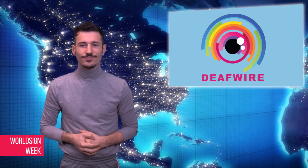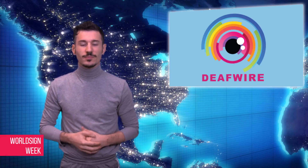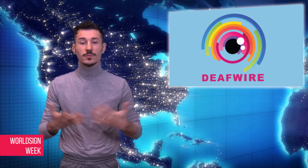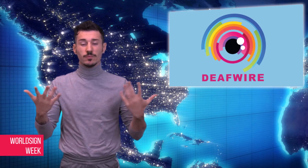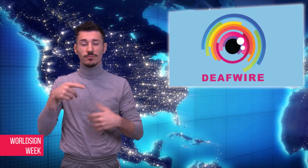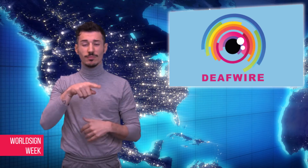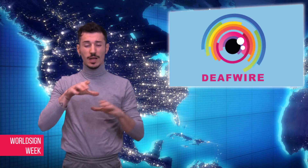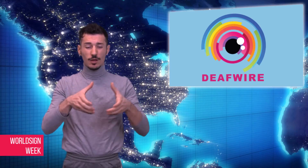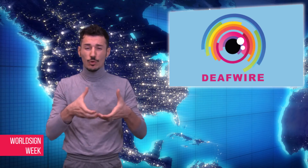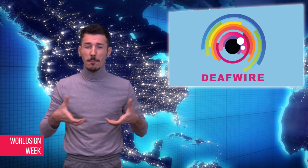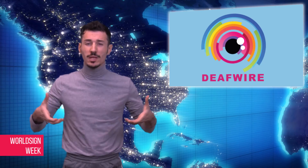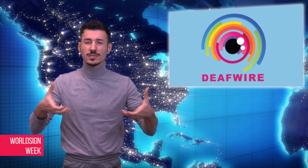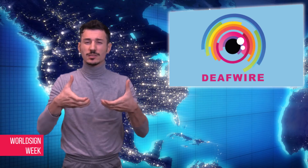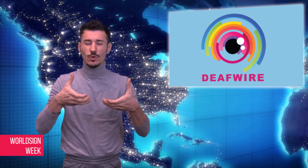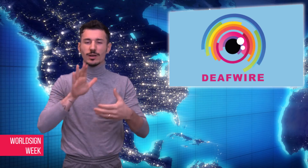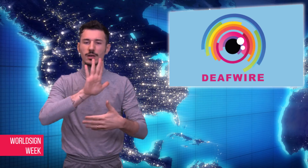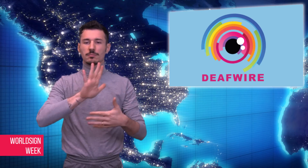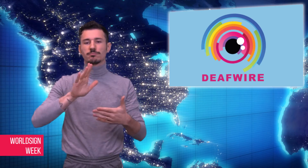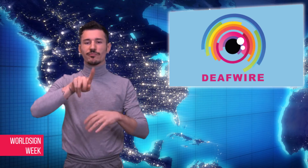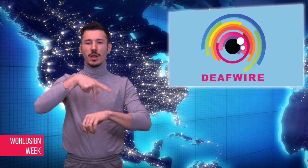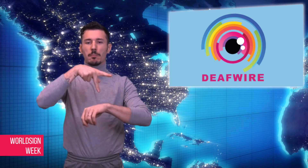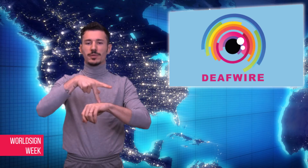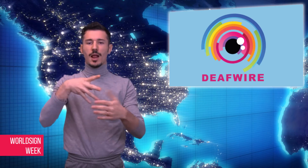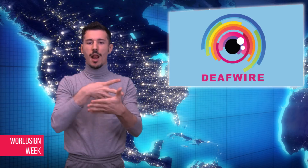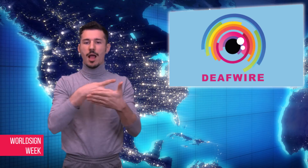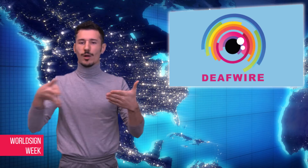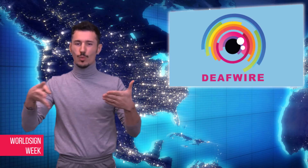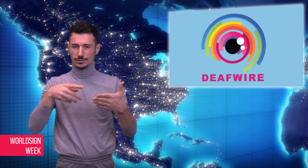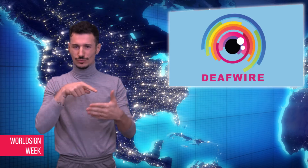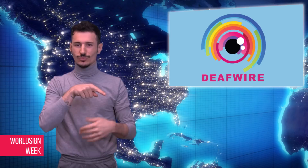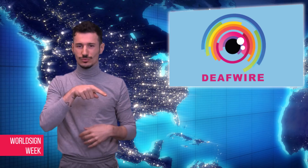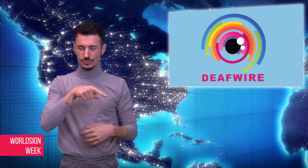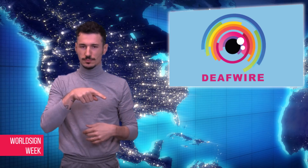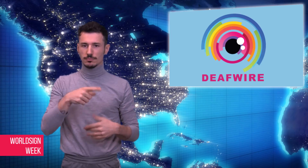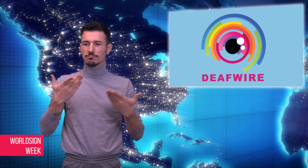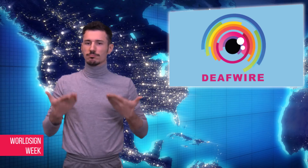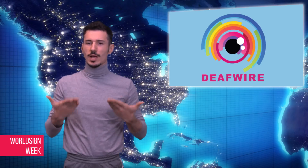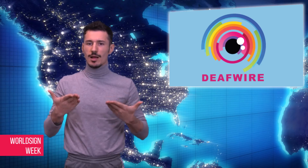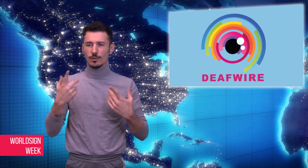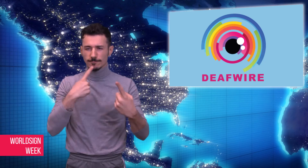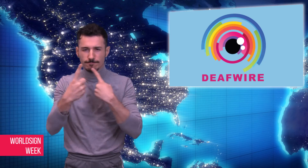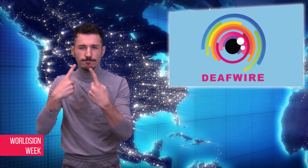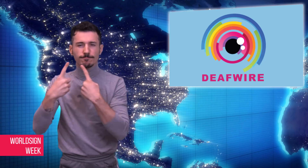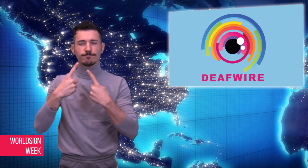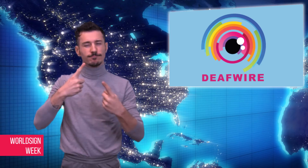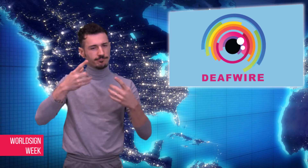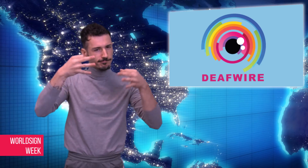and the media to incorporate Filipino Sign Language interpreters in broadcast and online news and public affairs programs. The Commission on the Filipino Language will establish a